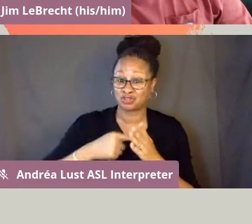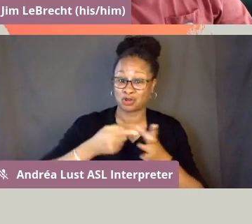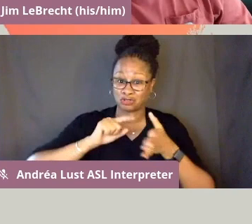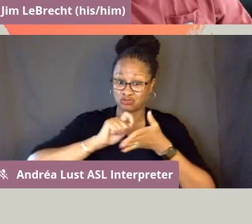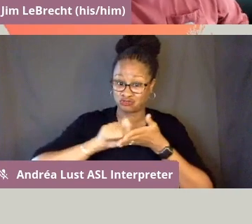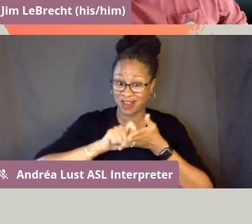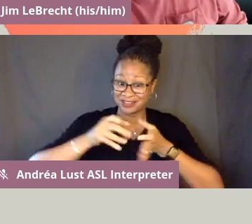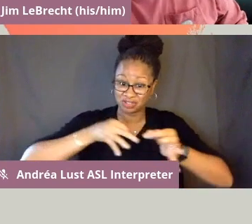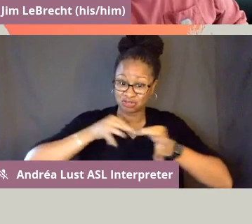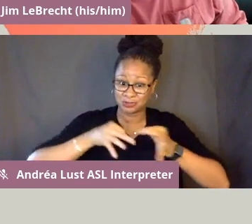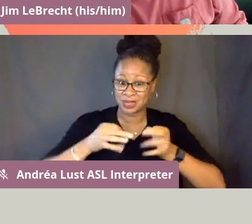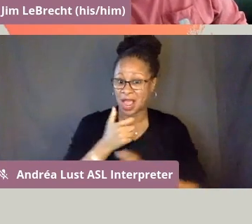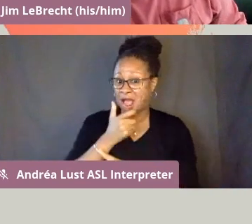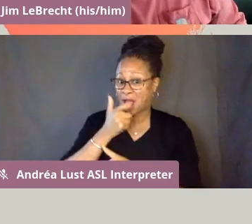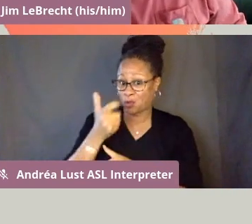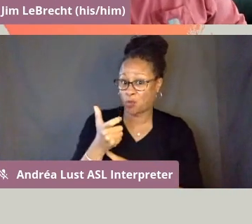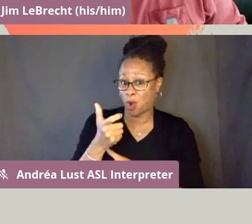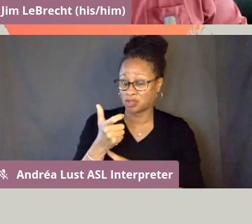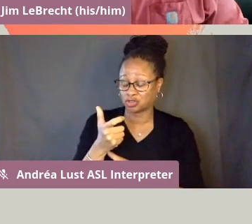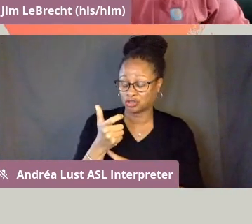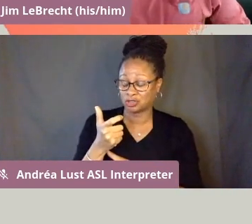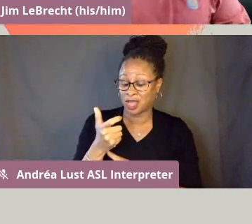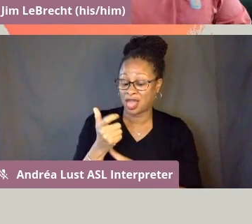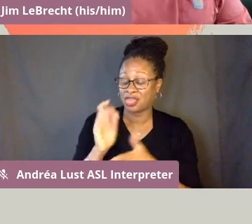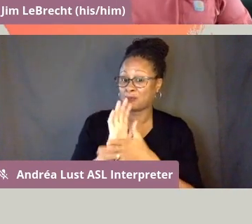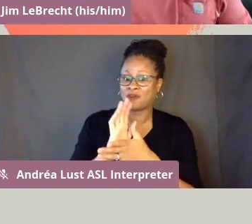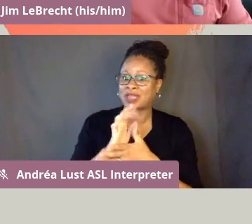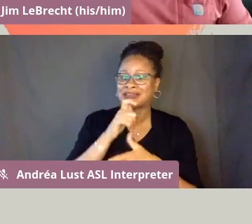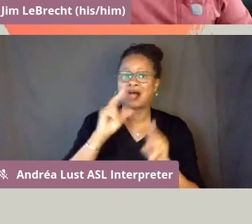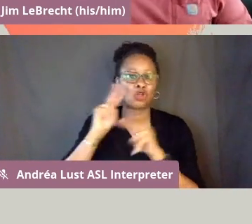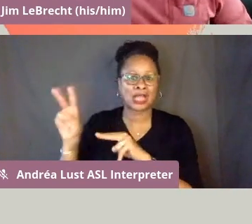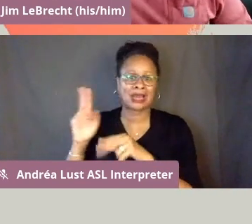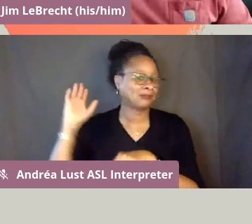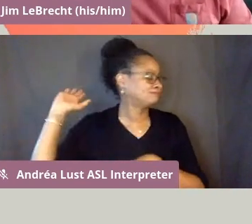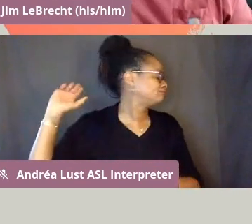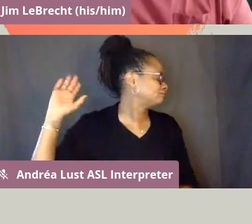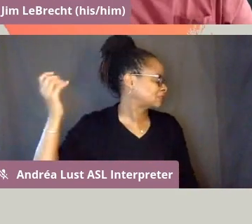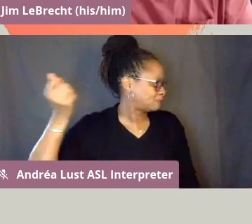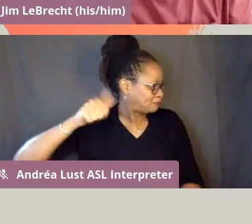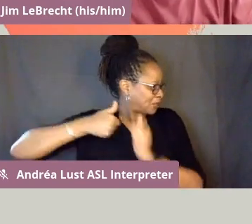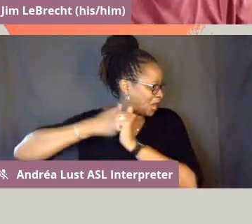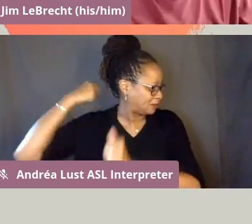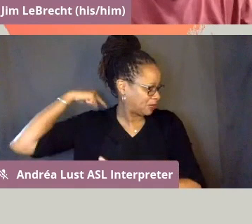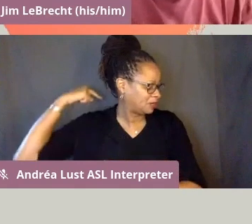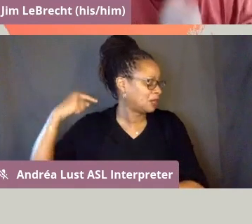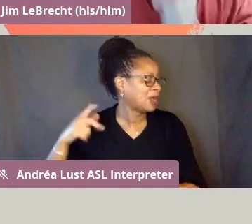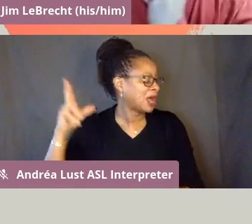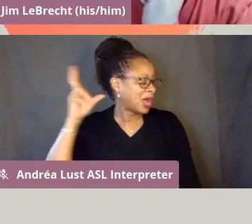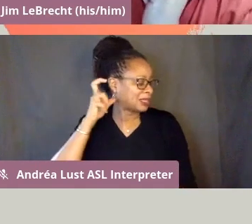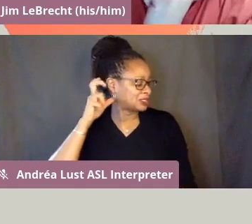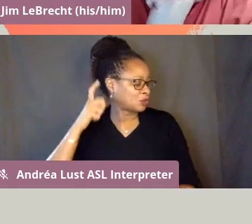I watch the movie with my back turned towards the screen. I listen for what the filmmaker has given